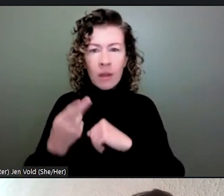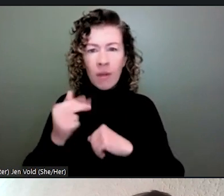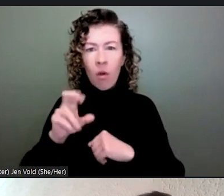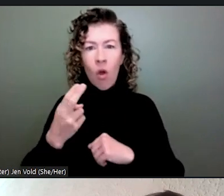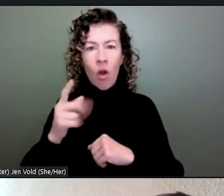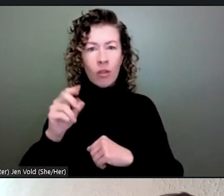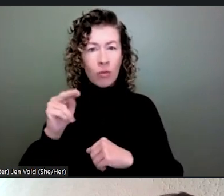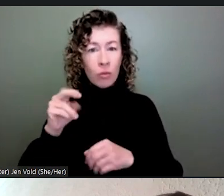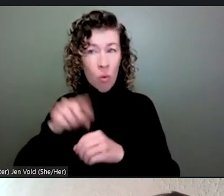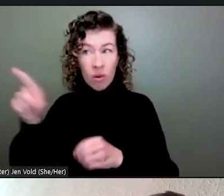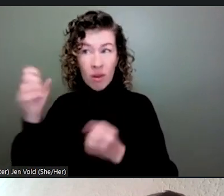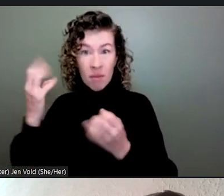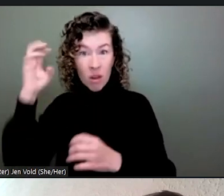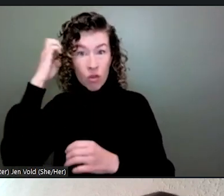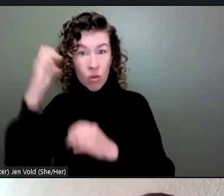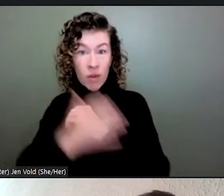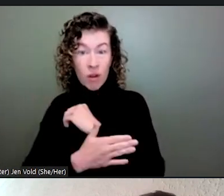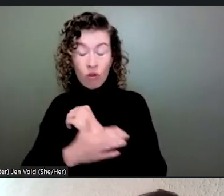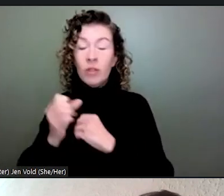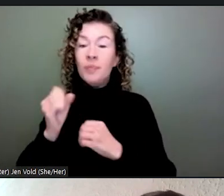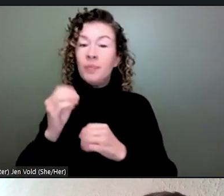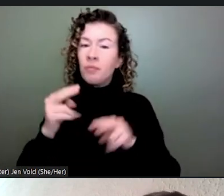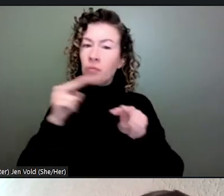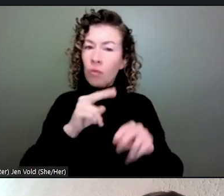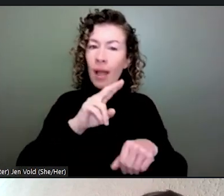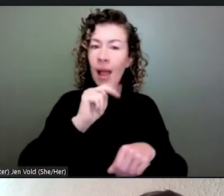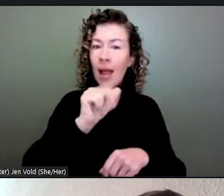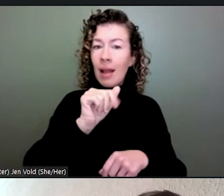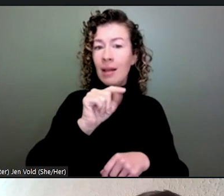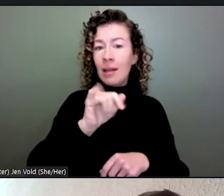So it kind of positions non-native speakers in particular, and not all of them are treated in the same way,